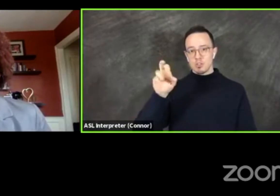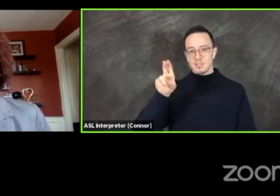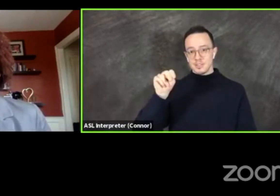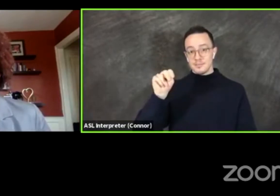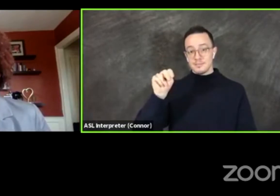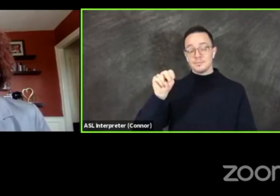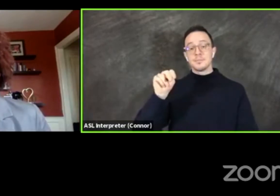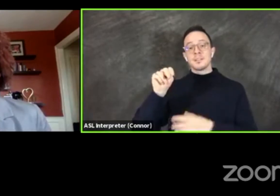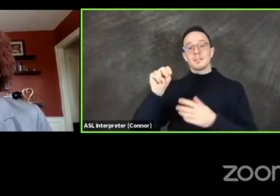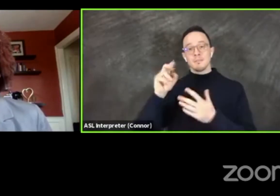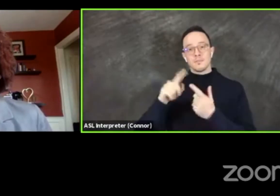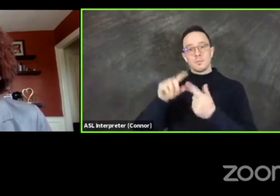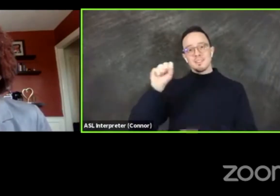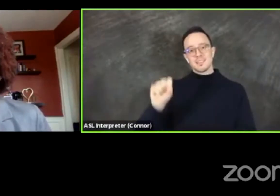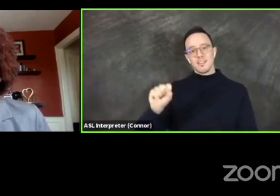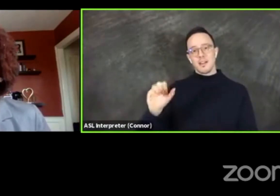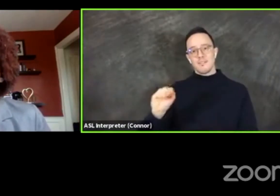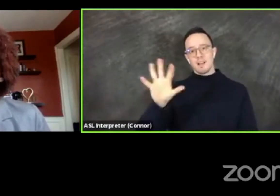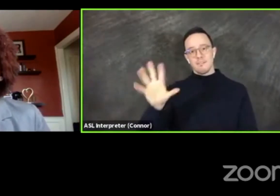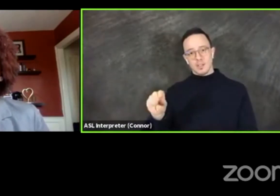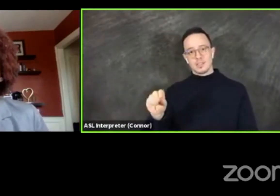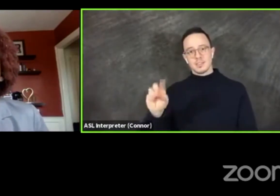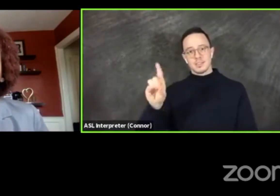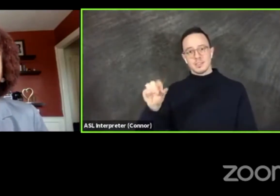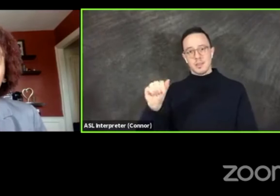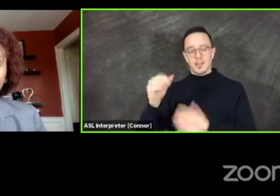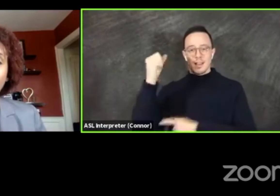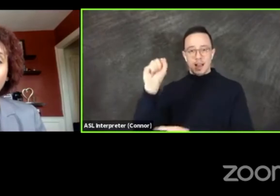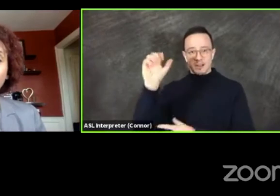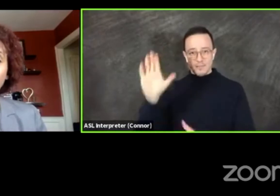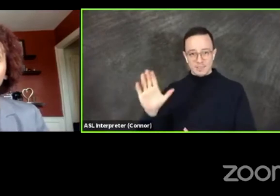ACTIVISTS MICHAEL MASUTHA AND WILLIAM ROWLAND. THE TERM STEMS